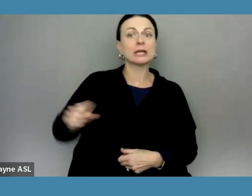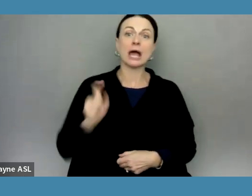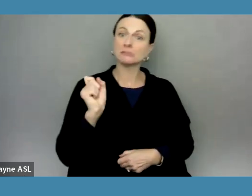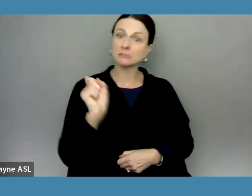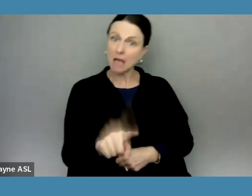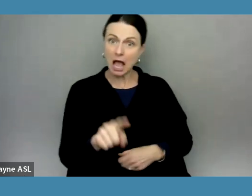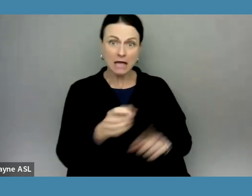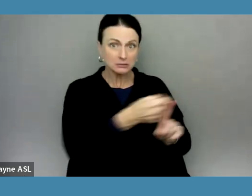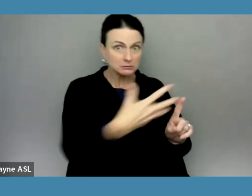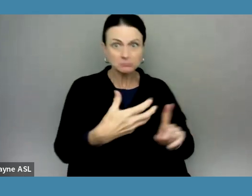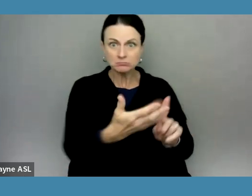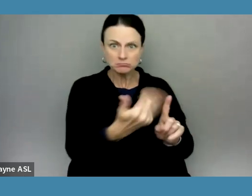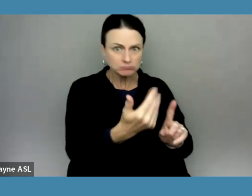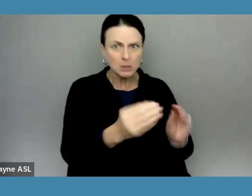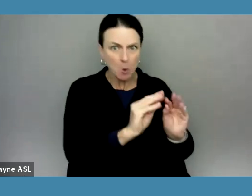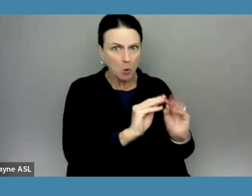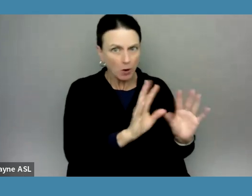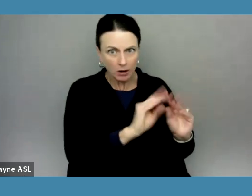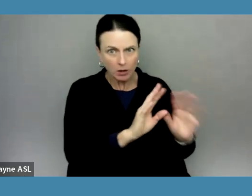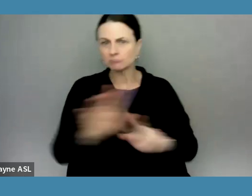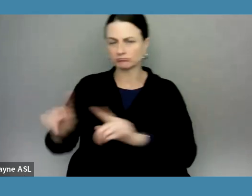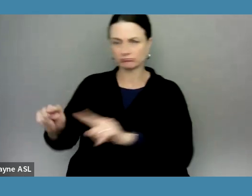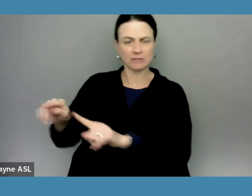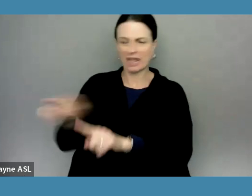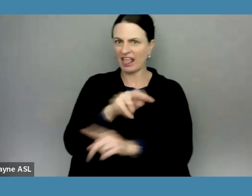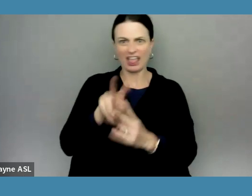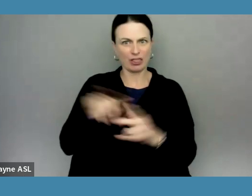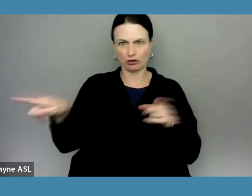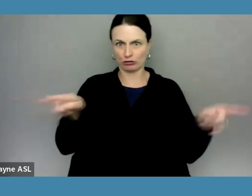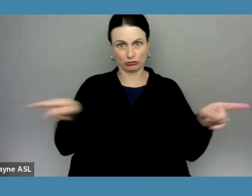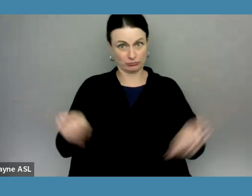of witnesses they may feel are needed for clarification of the issues.